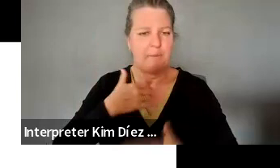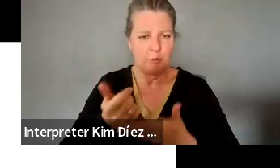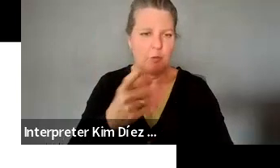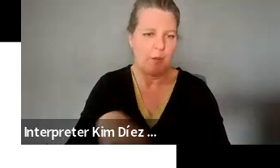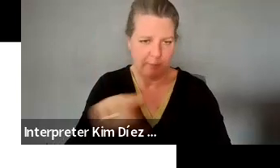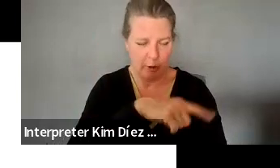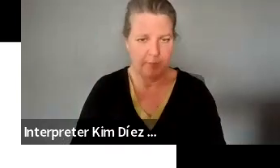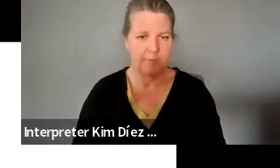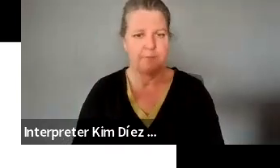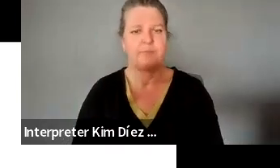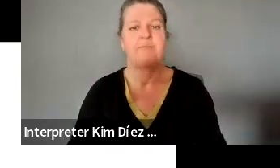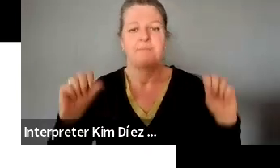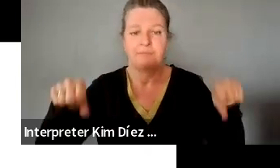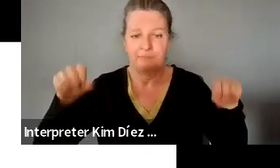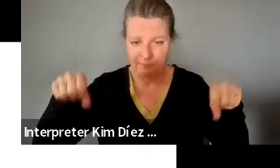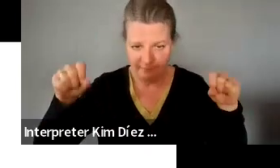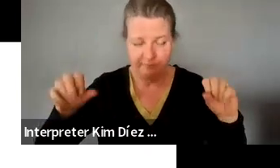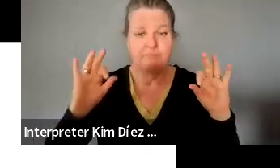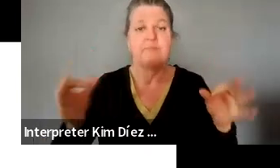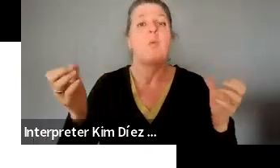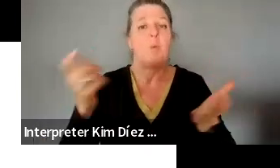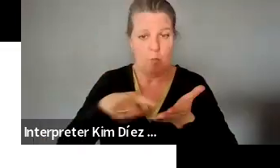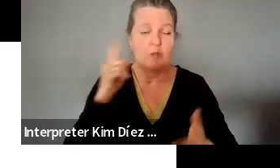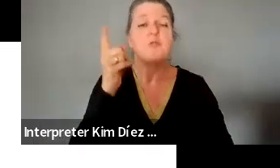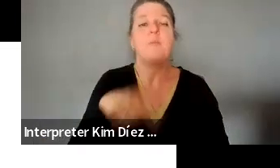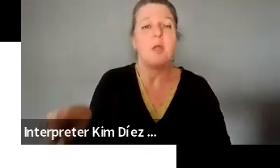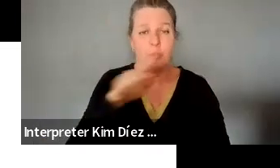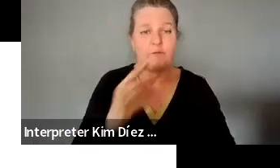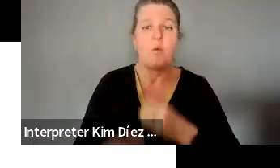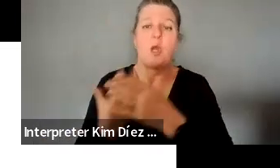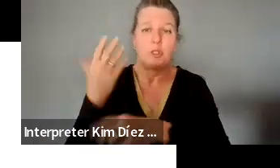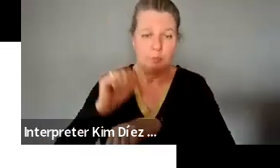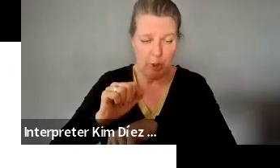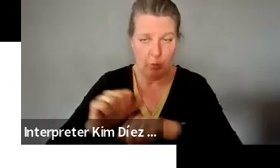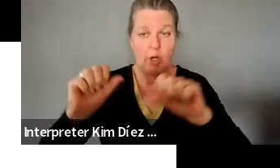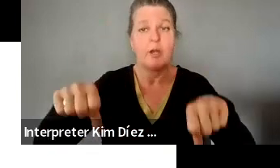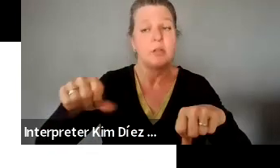Yes, we definitely wanna compensate you for your spring work which has been really important.